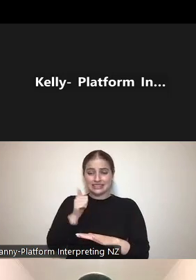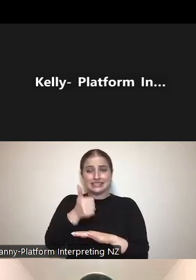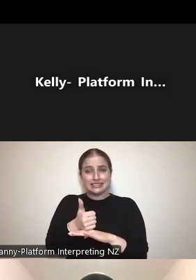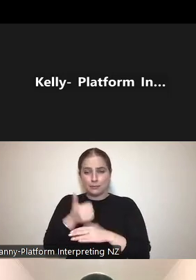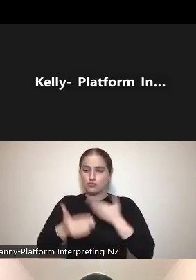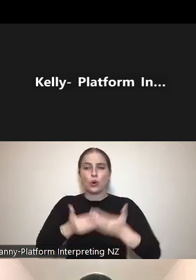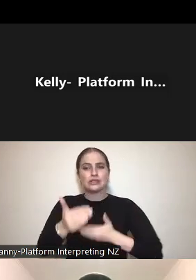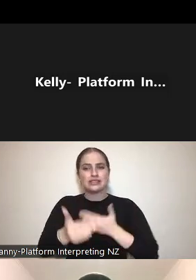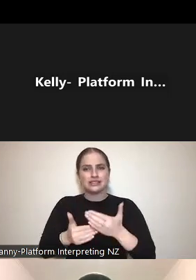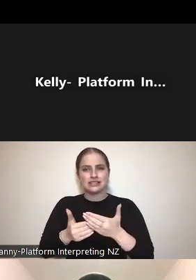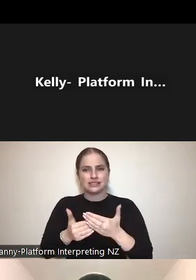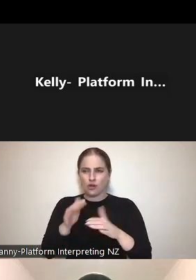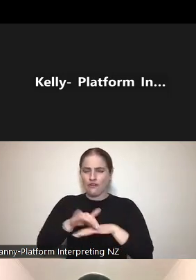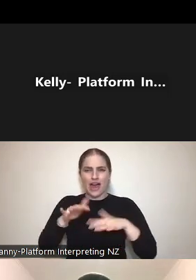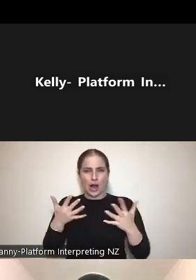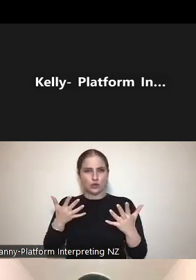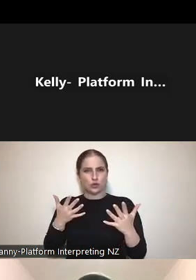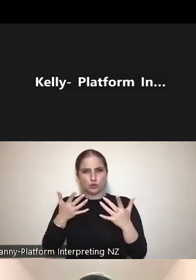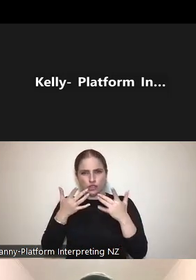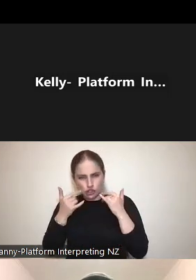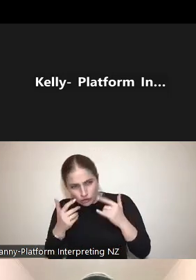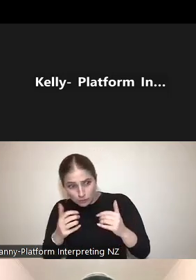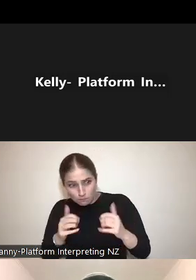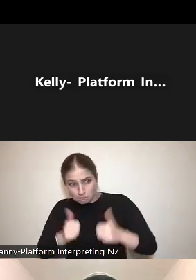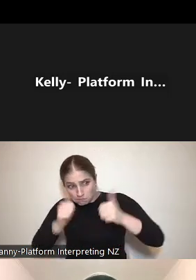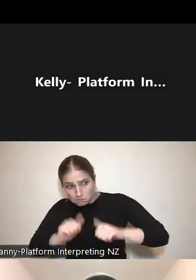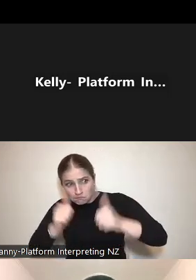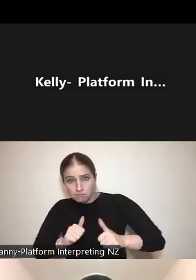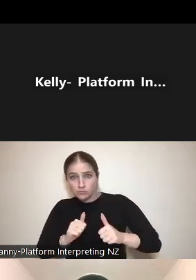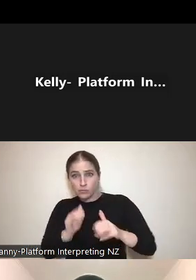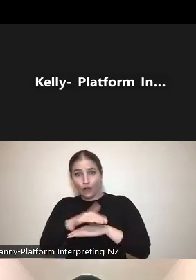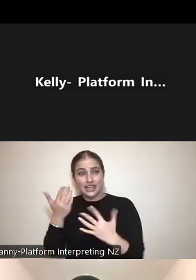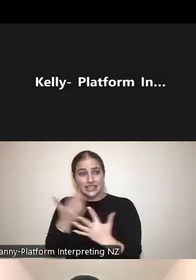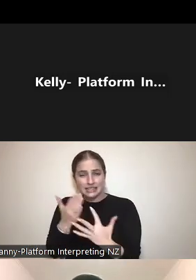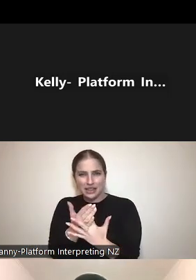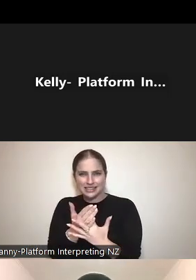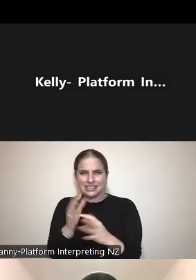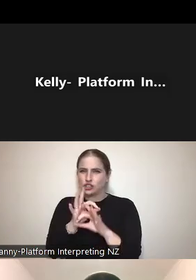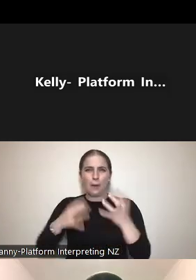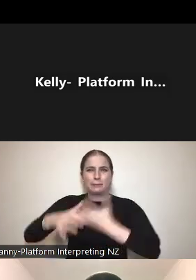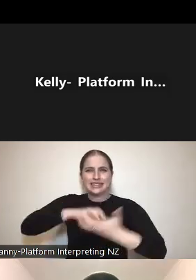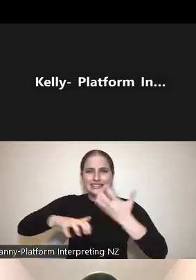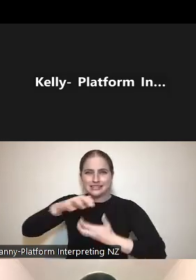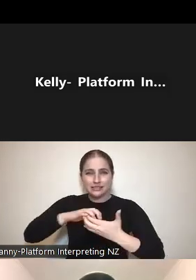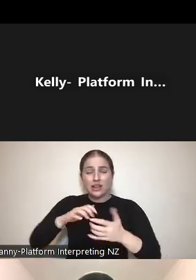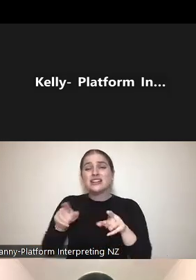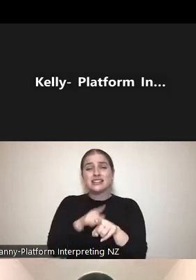so access doesn't get mixed in among the performance work. And you can talk to the artist about how they'd like to do that.